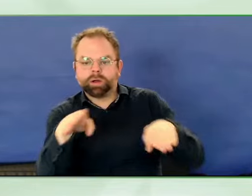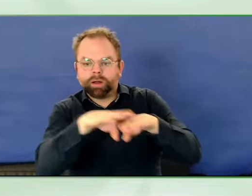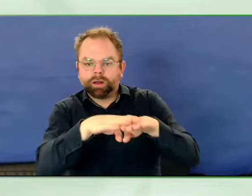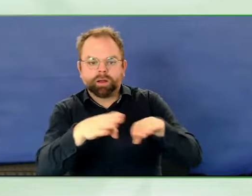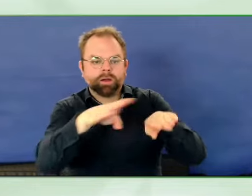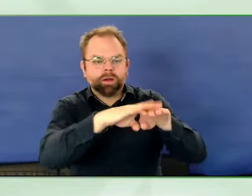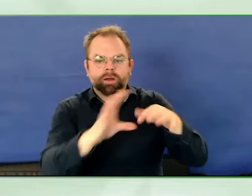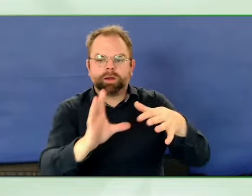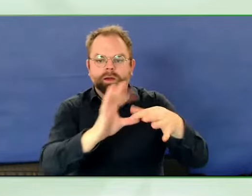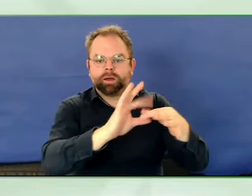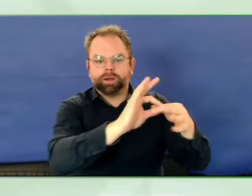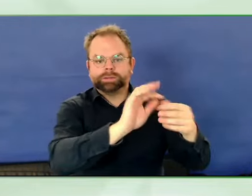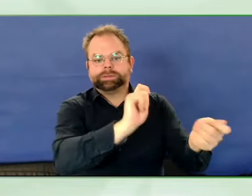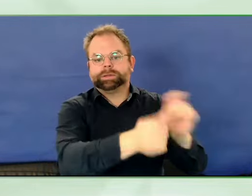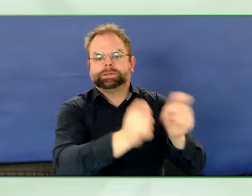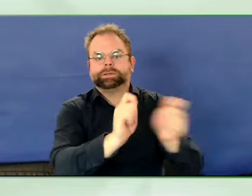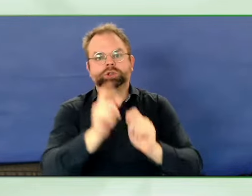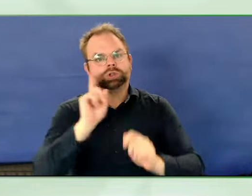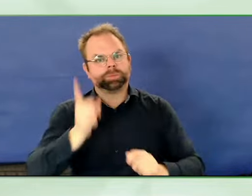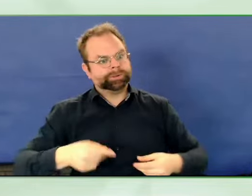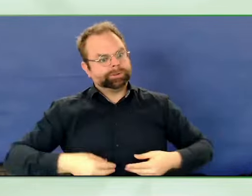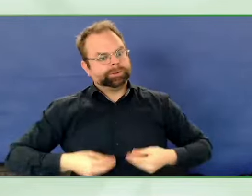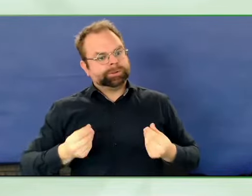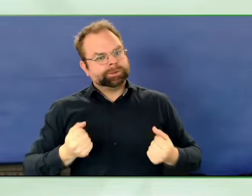You heard it here at the UN first. Thank you so much.